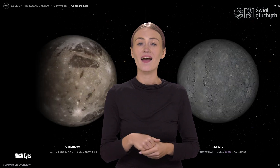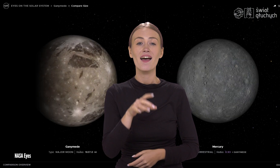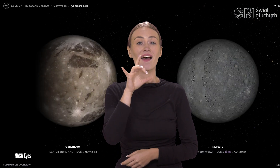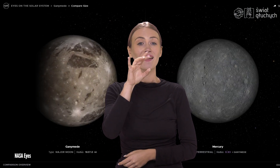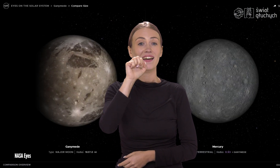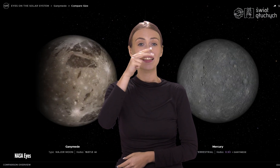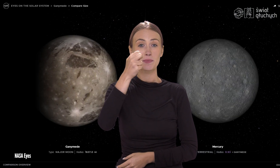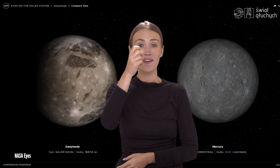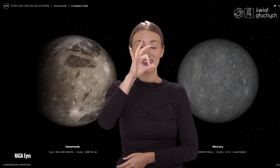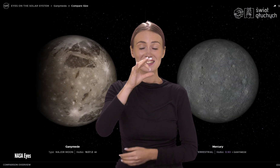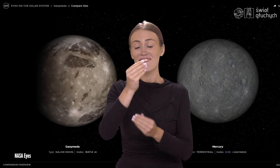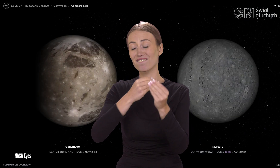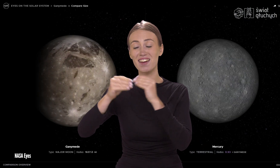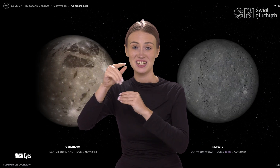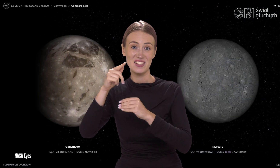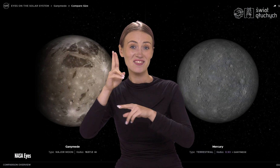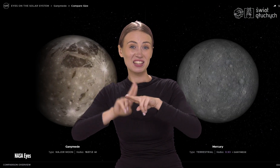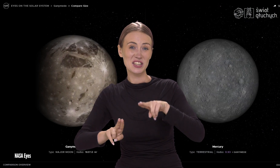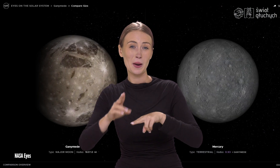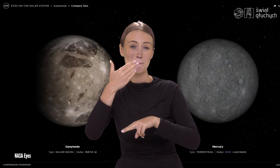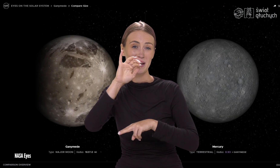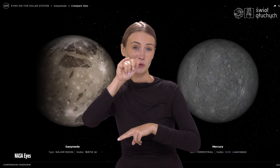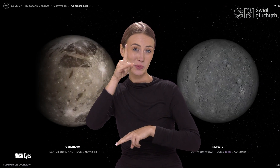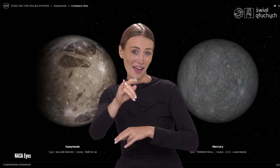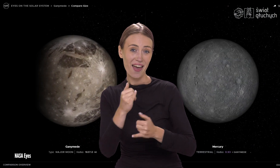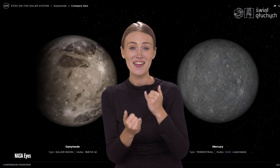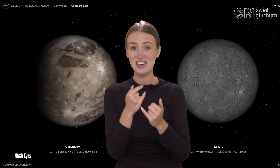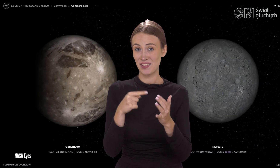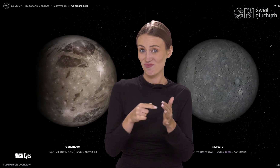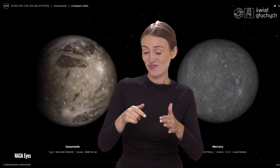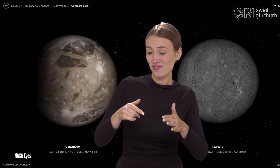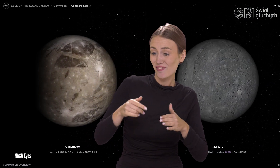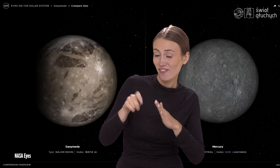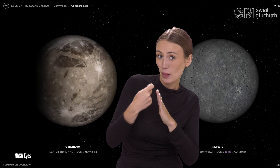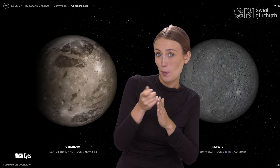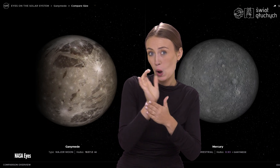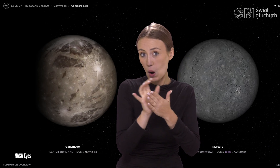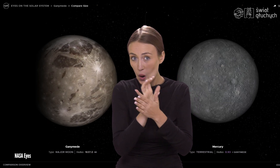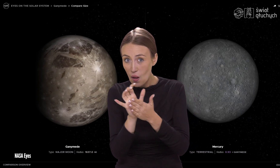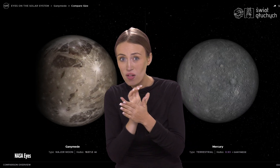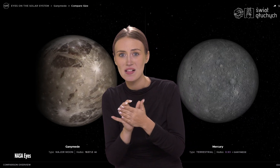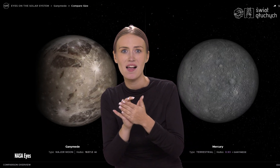Ganymede is larger than the planet Mercury. If, by the time you’re watching this video,